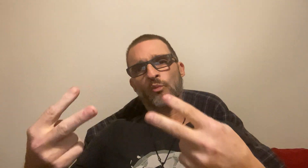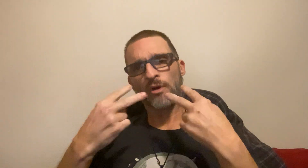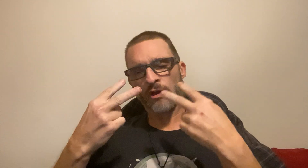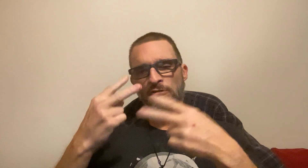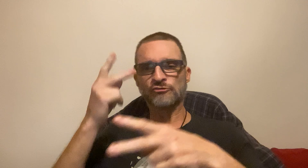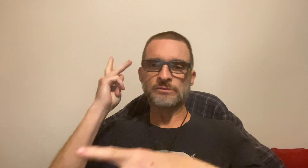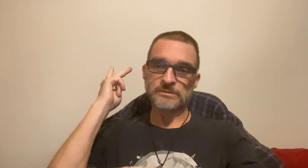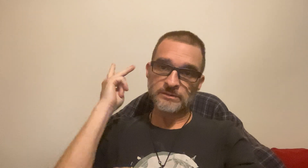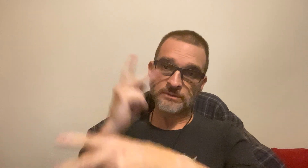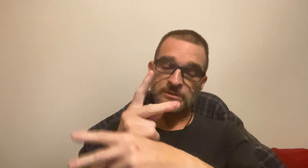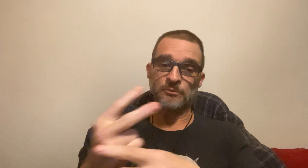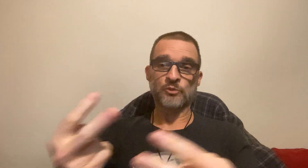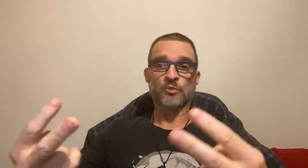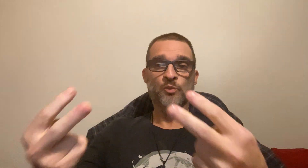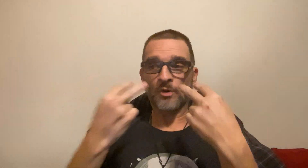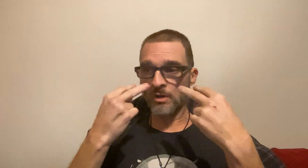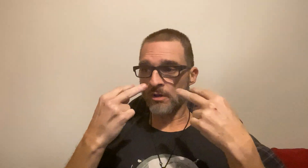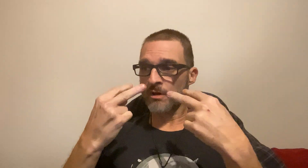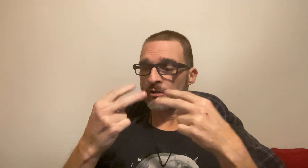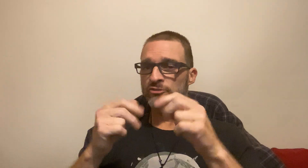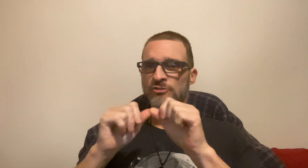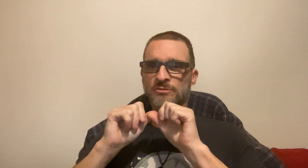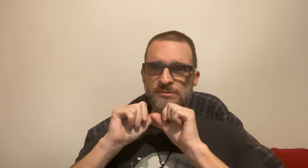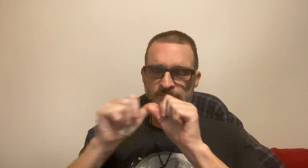*Thumbs up* Thank you for watching and keep watching.